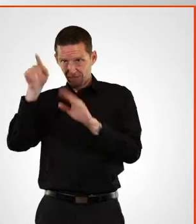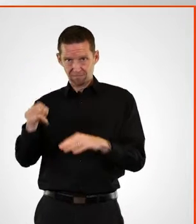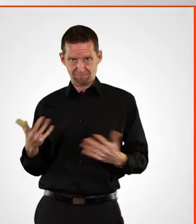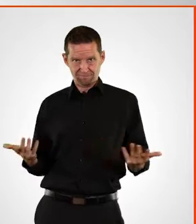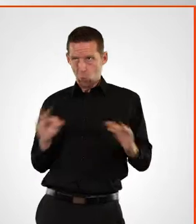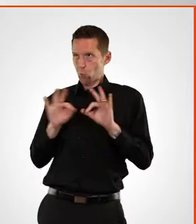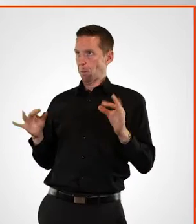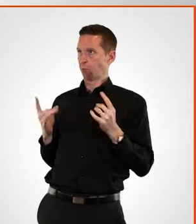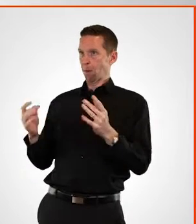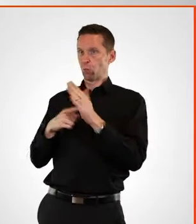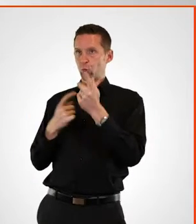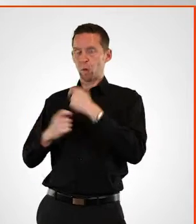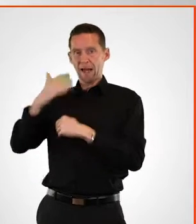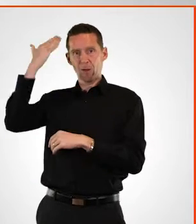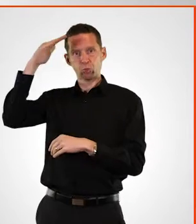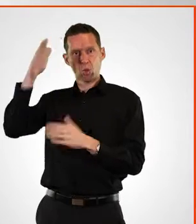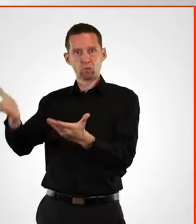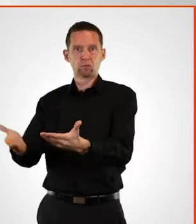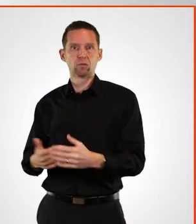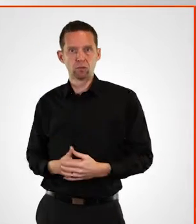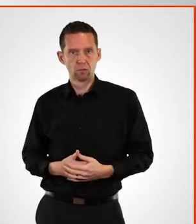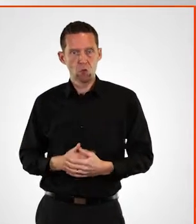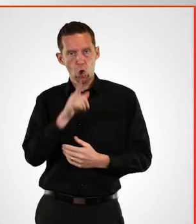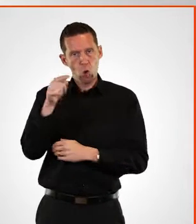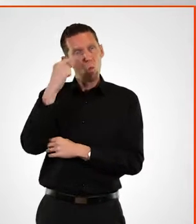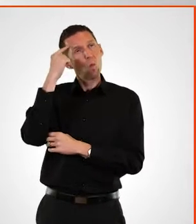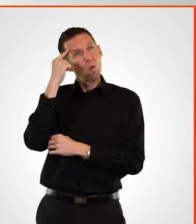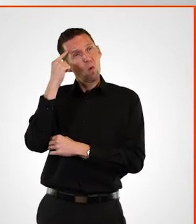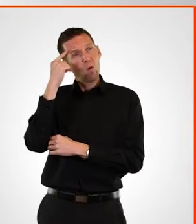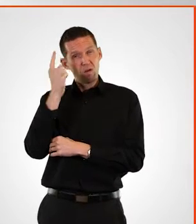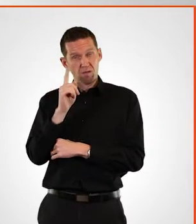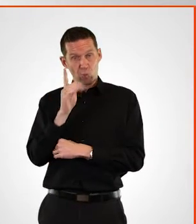not prepared for adulthood. And when you really think about it,